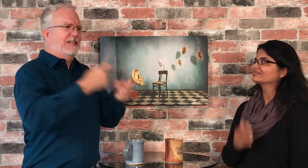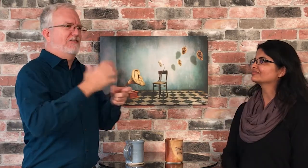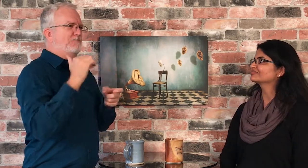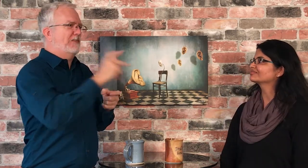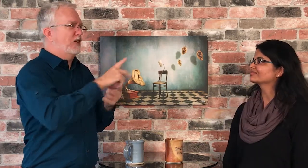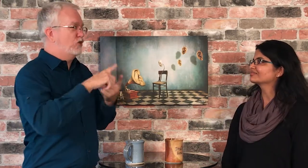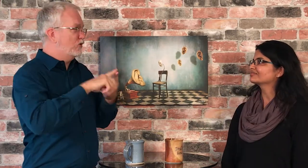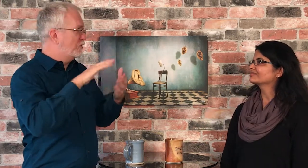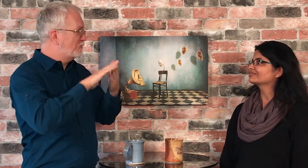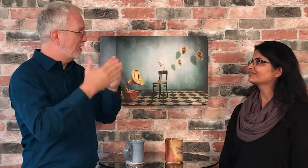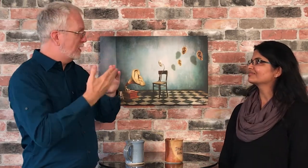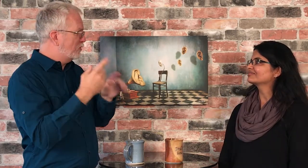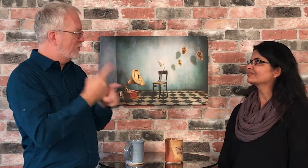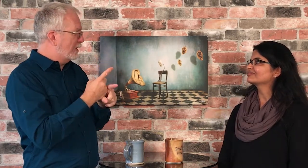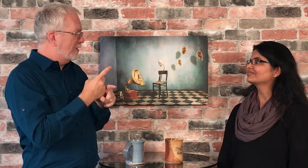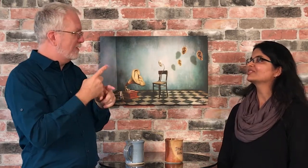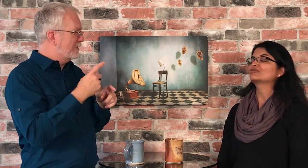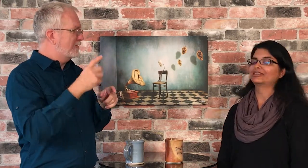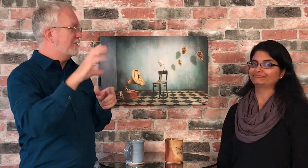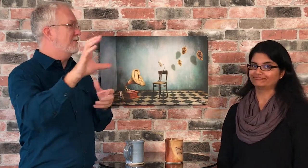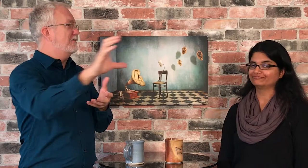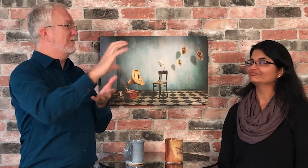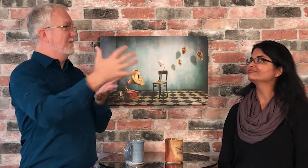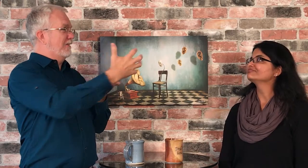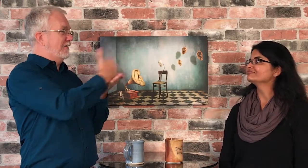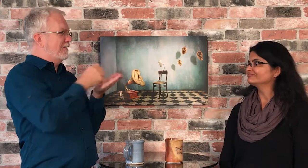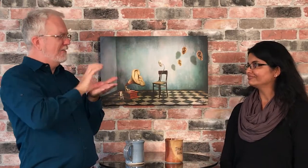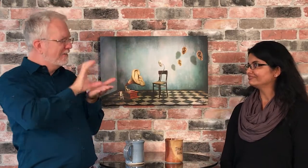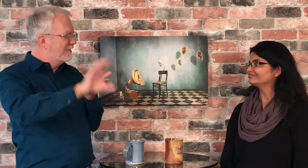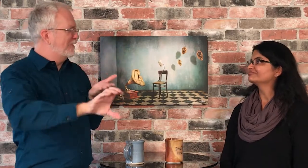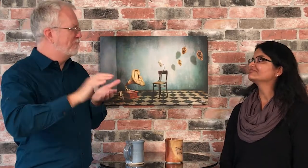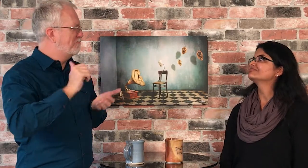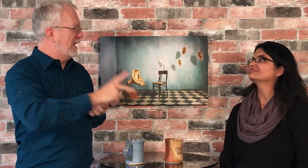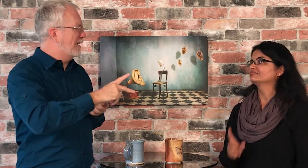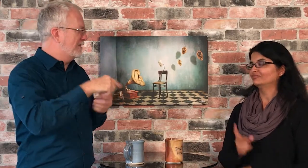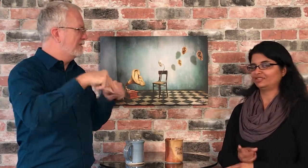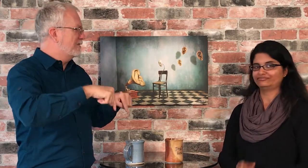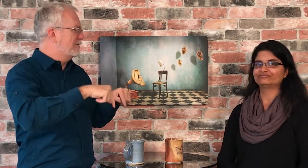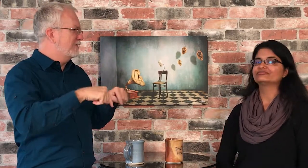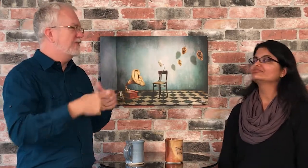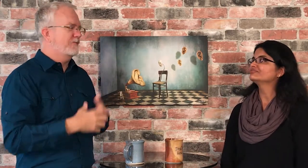To give back to the community. To earn and give back.